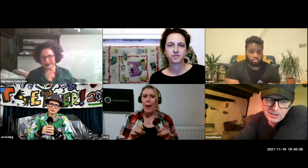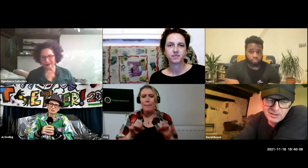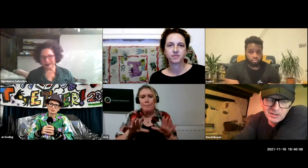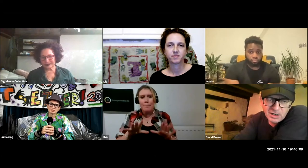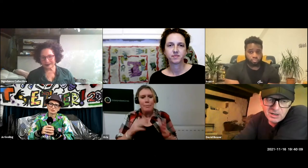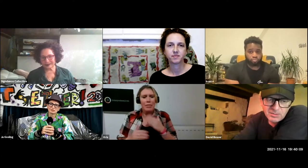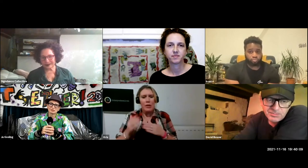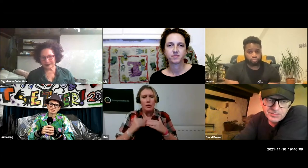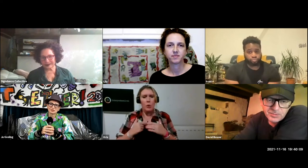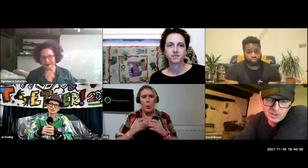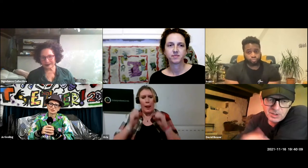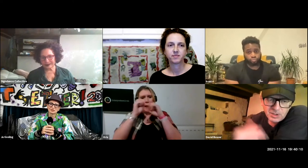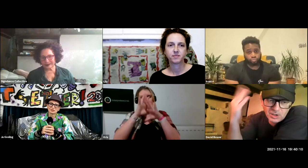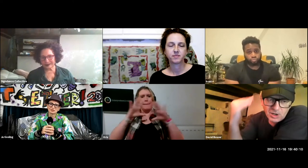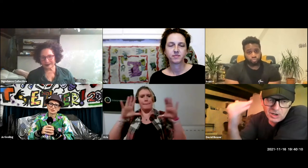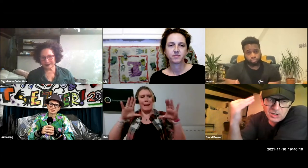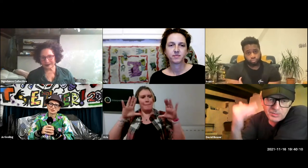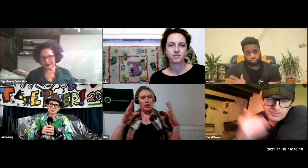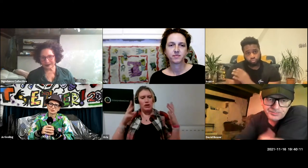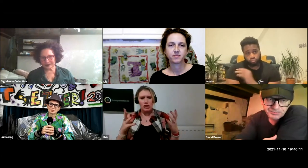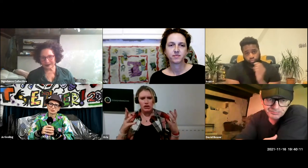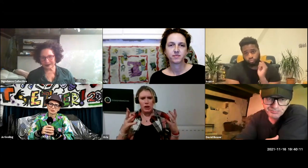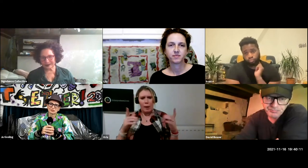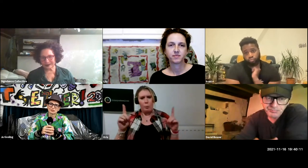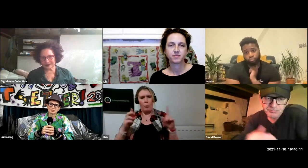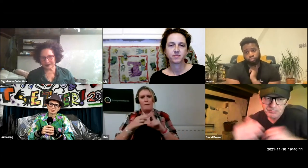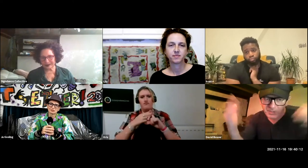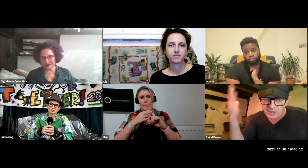and trained with Pena bouch and worked